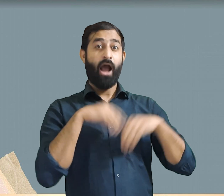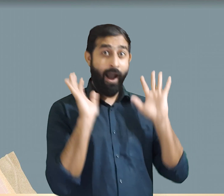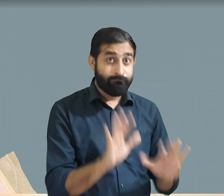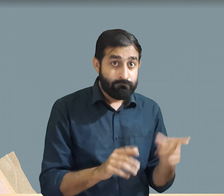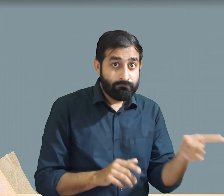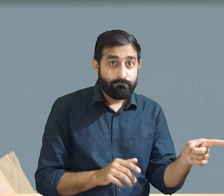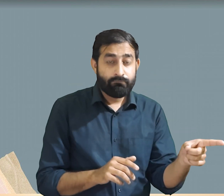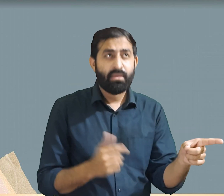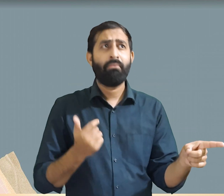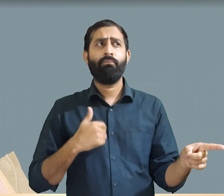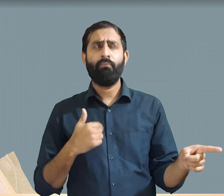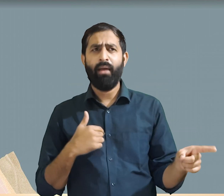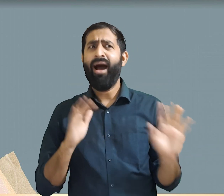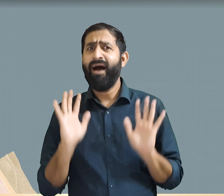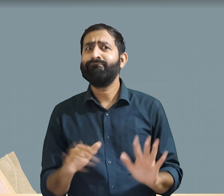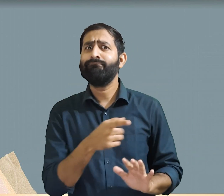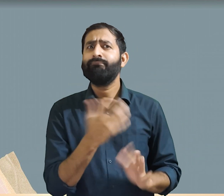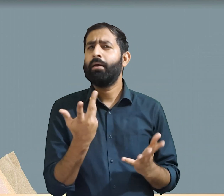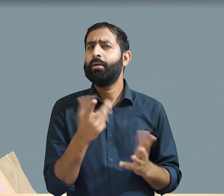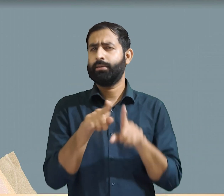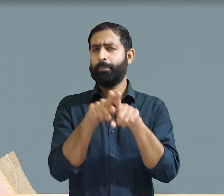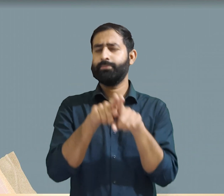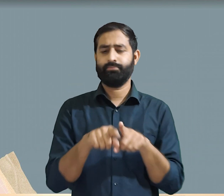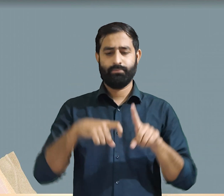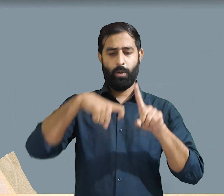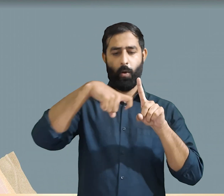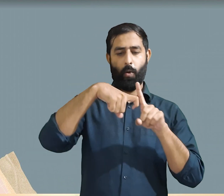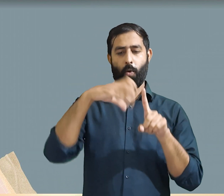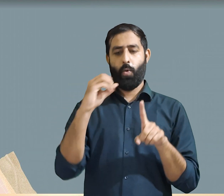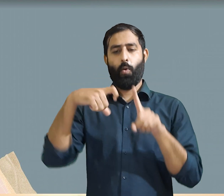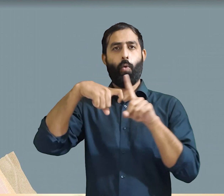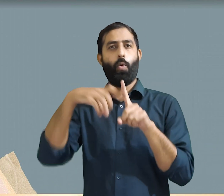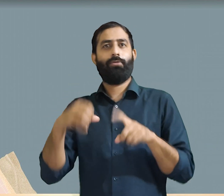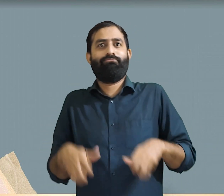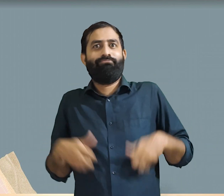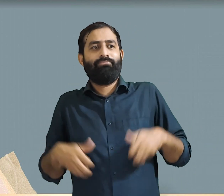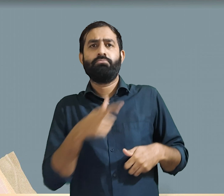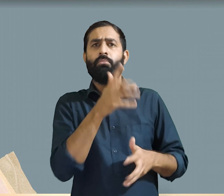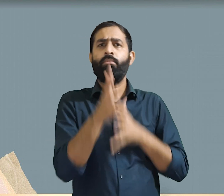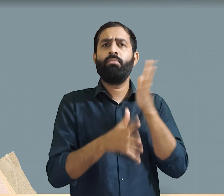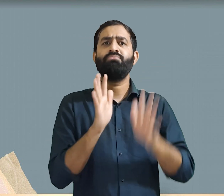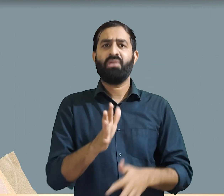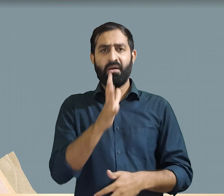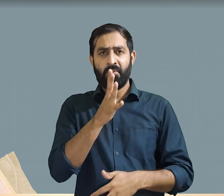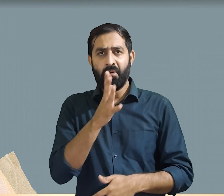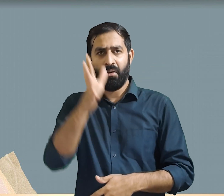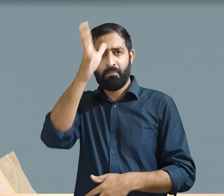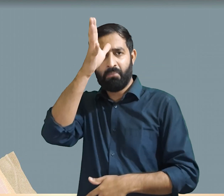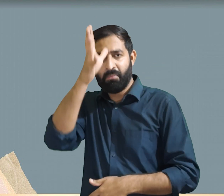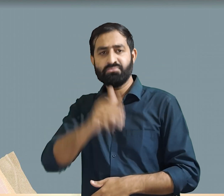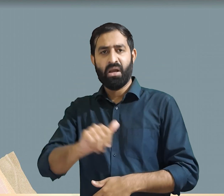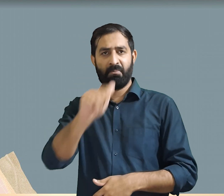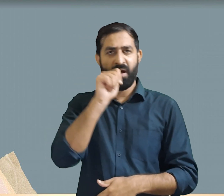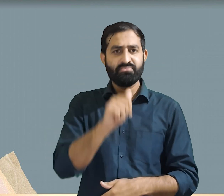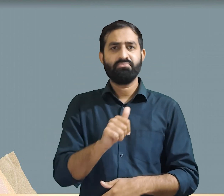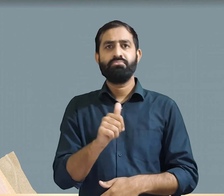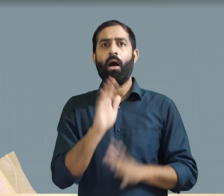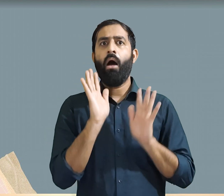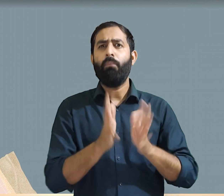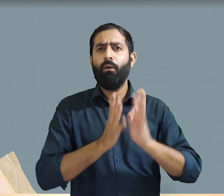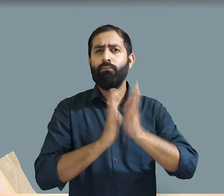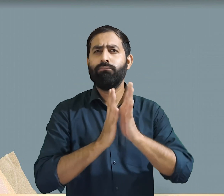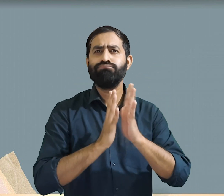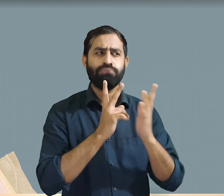Can animals like chimpanzee be trained to learn language? Example, Koko was trained to learn American Sign Language.